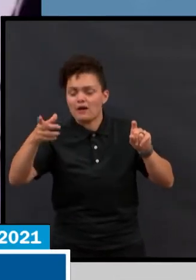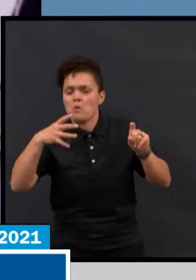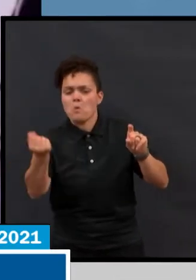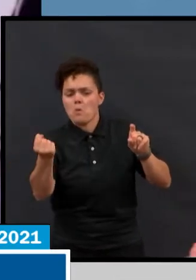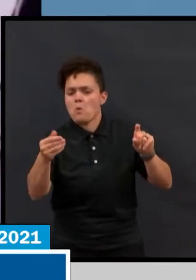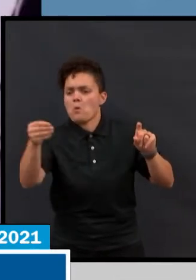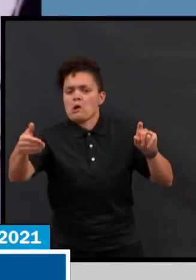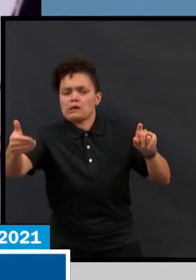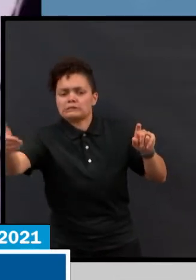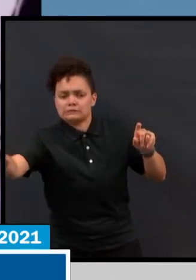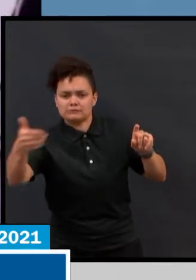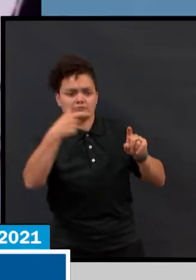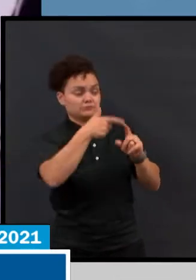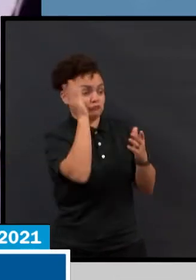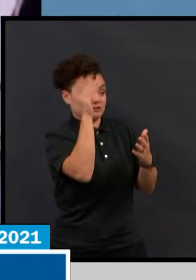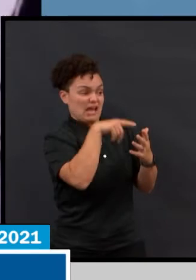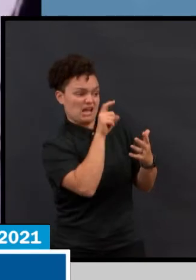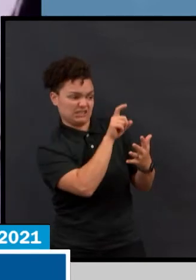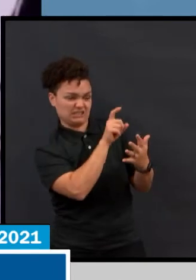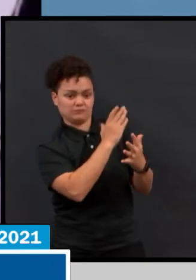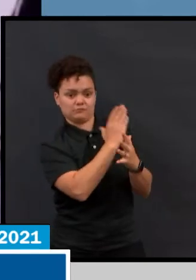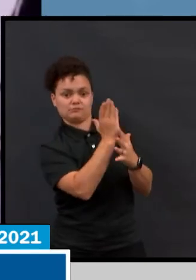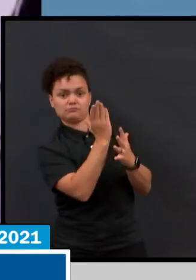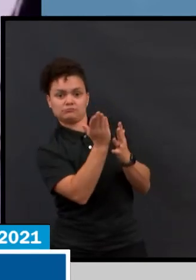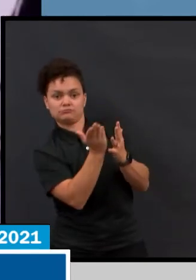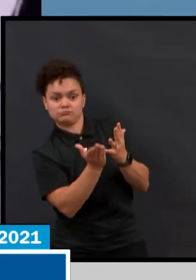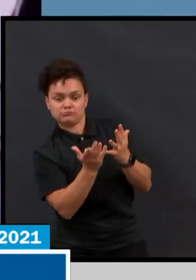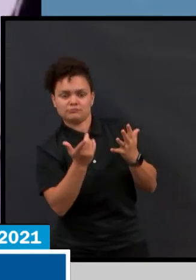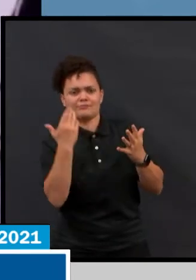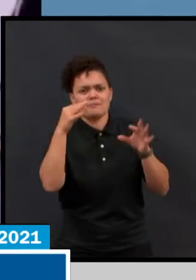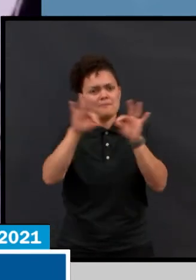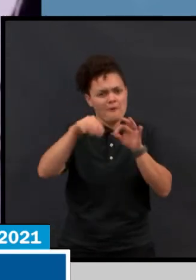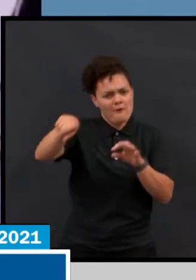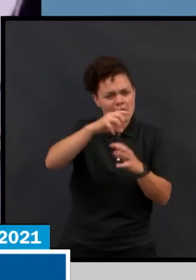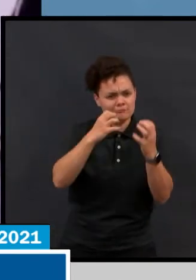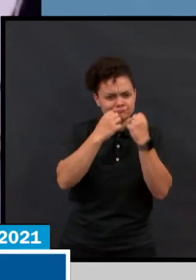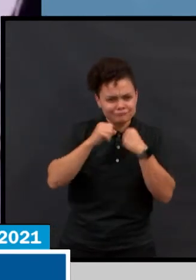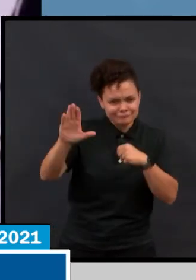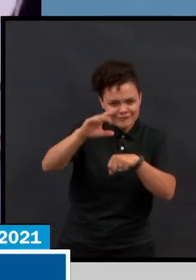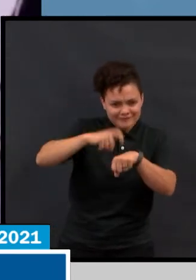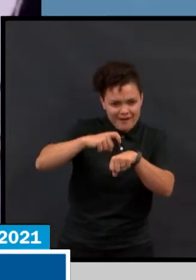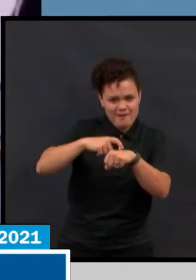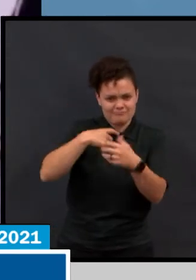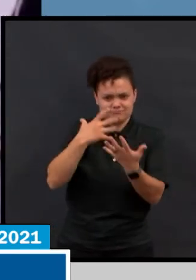mind we know your time is valuable so we want to make sure that we're respectful of your time